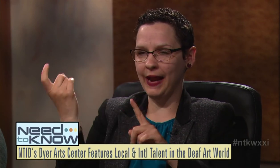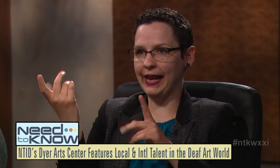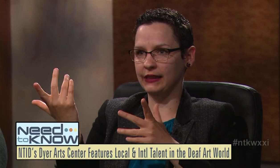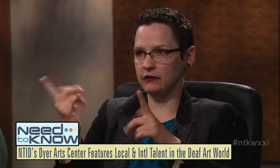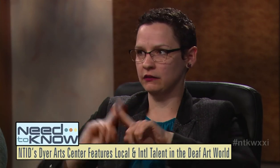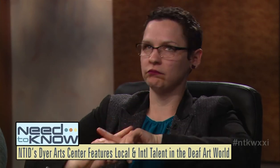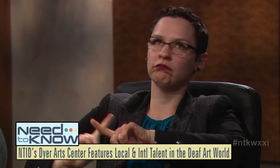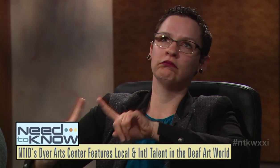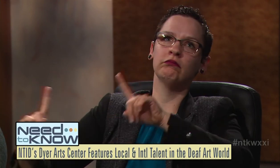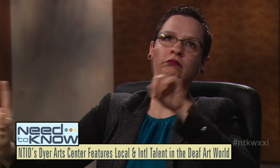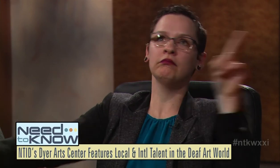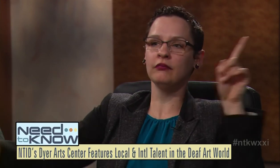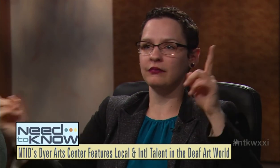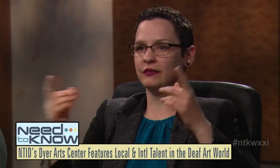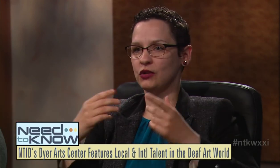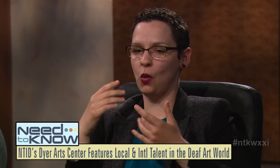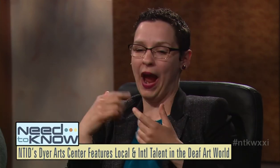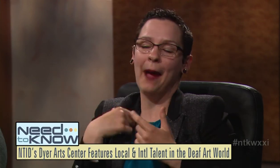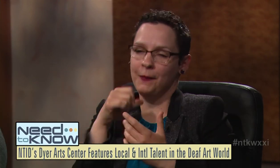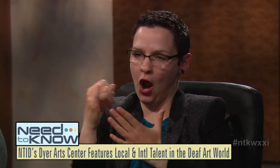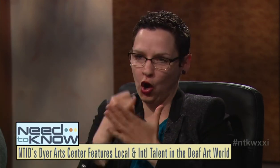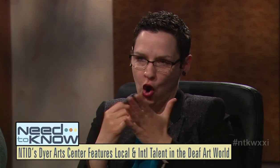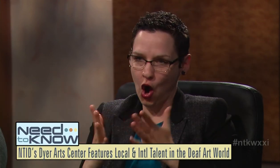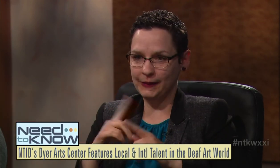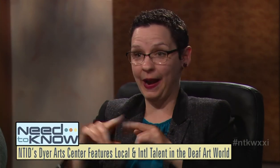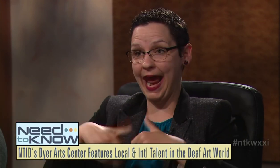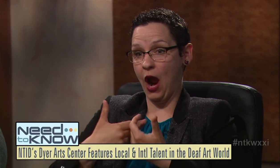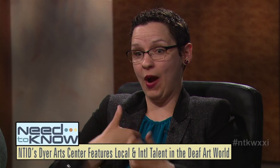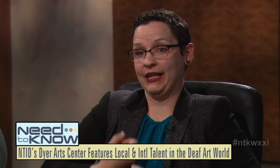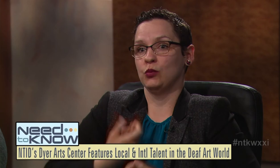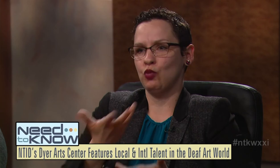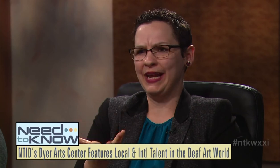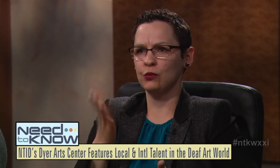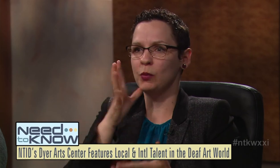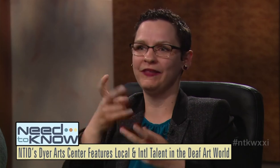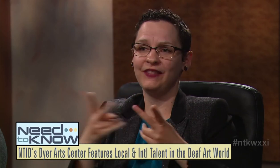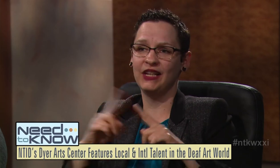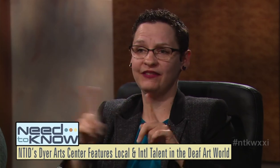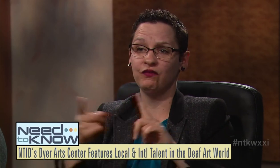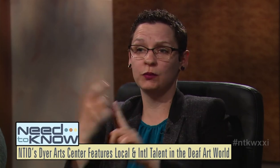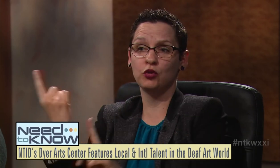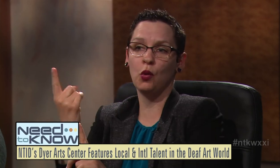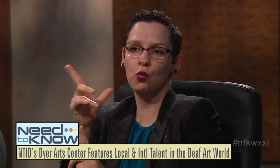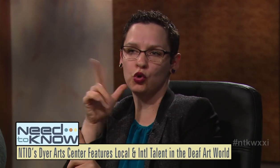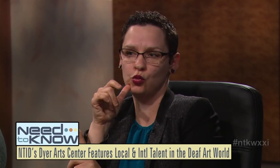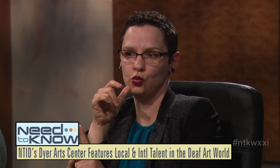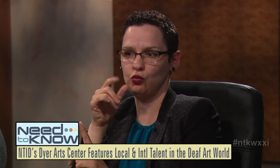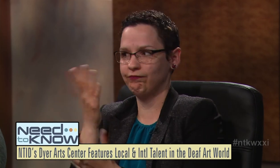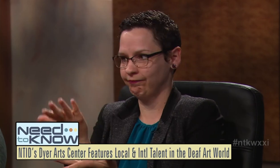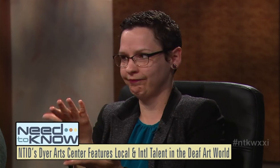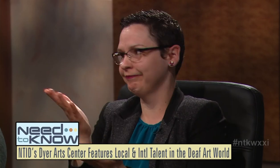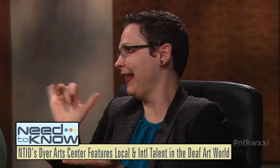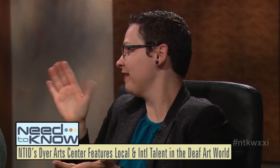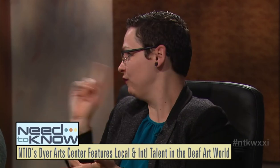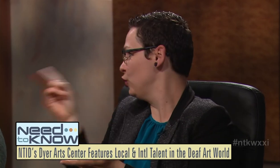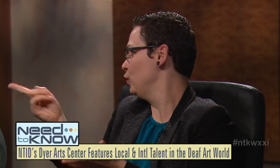SO THEIR EXPERIENCE IS AUTOMATICALLY DIFFERENT FROM THOSE WHO HAVE DEAF PARENTS, NOW I'M NOT AN ARTIST PER SAY,